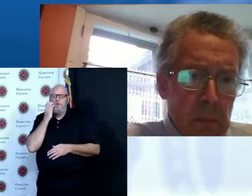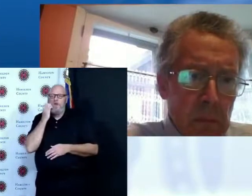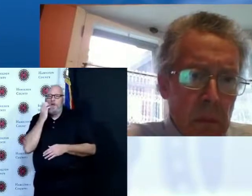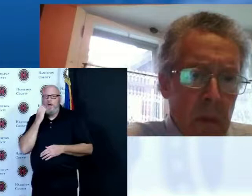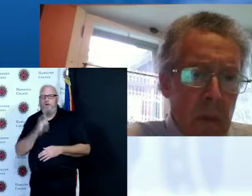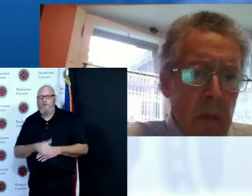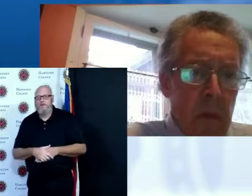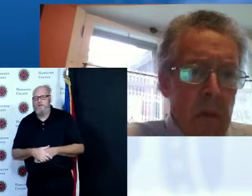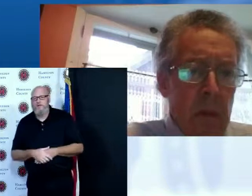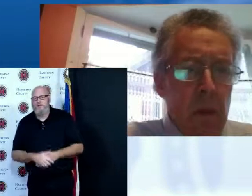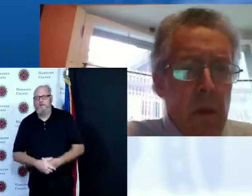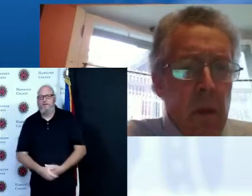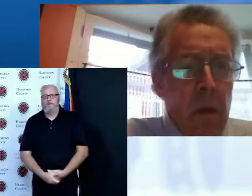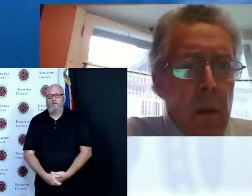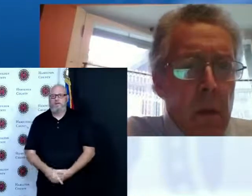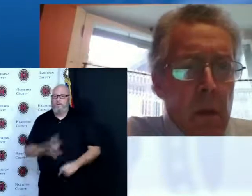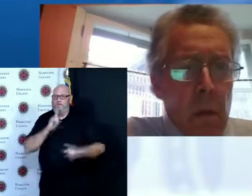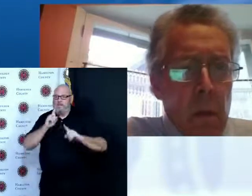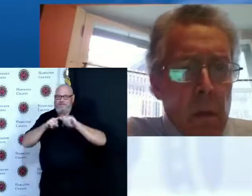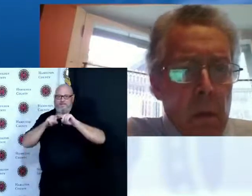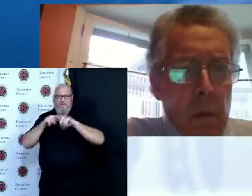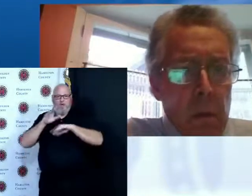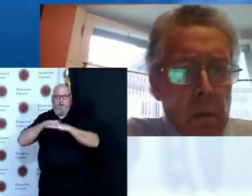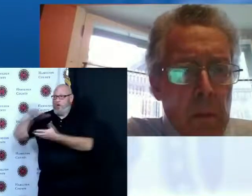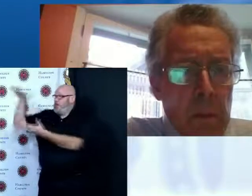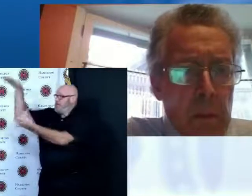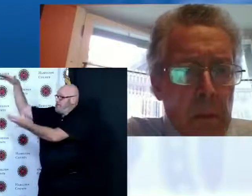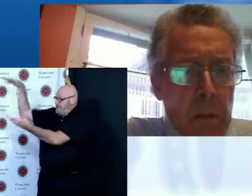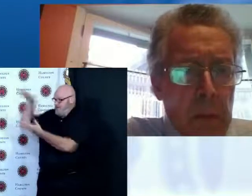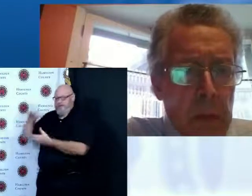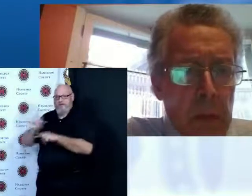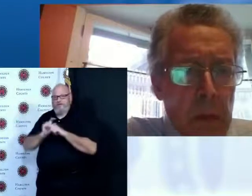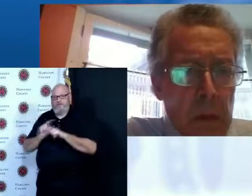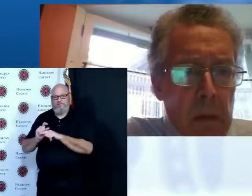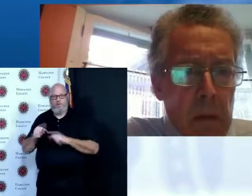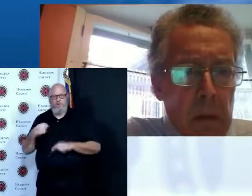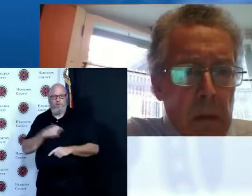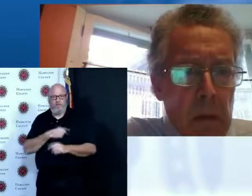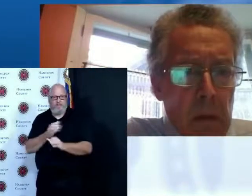many doses we're going to get and I it's Greg I think would be better equipped to answer this one